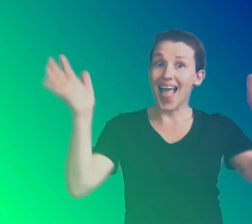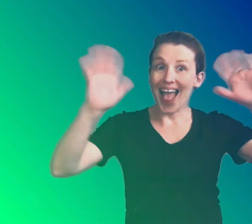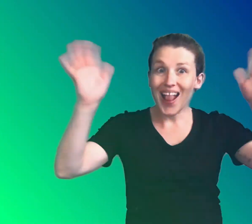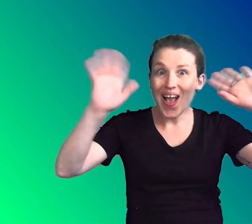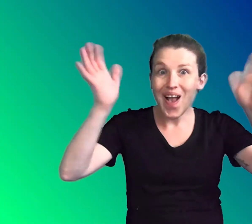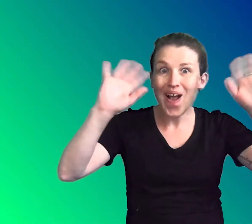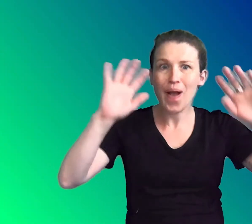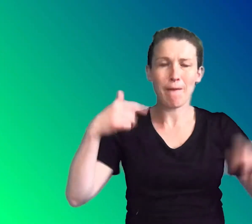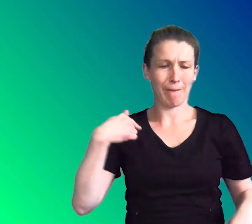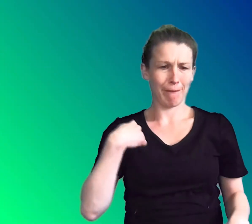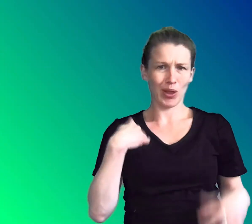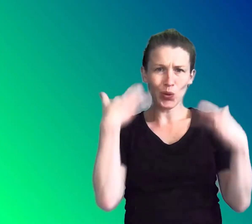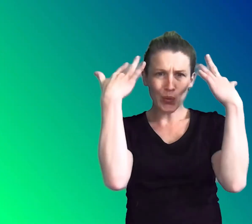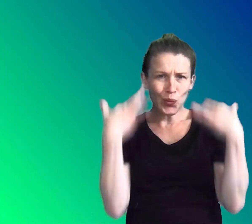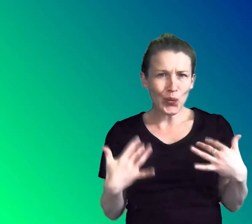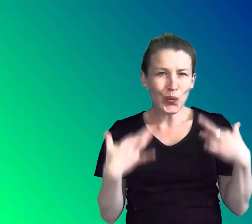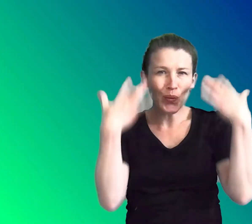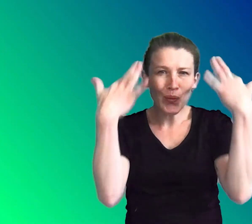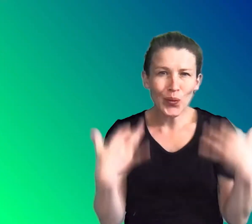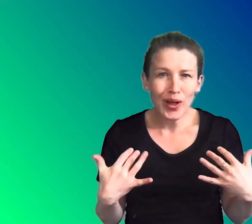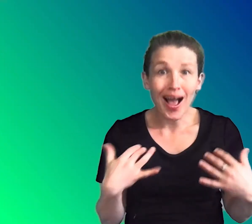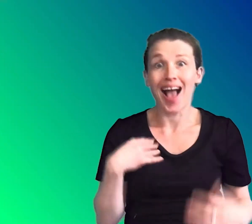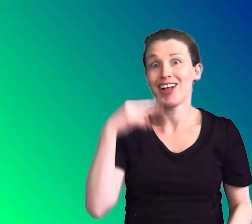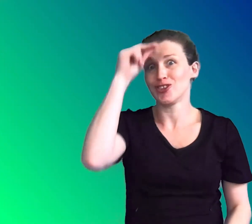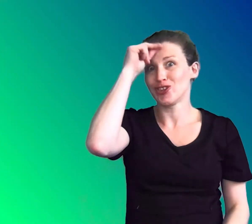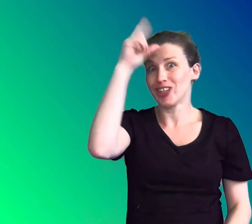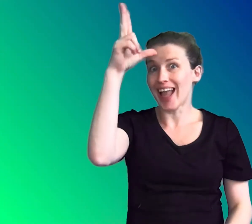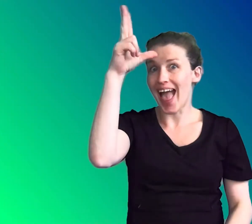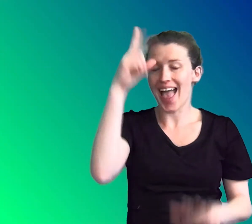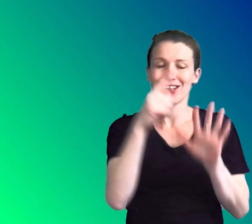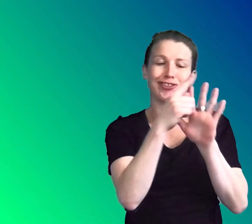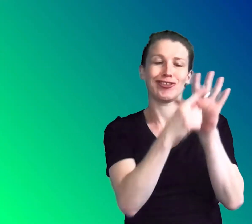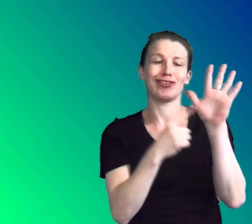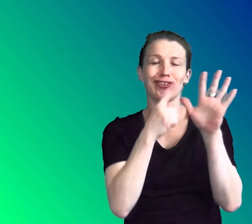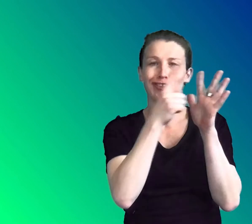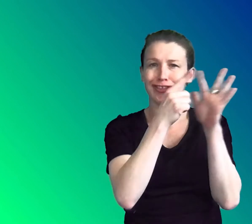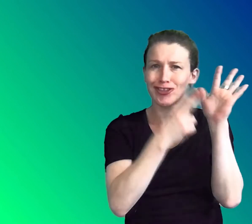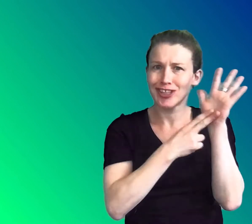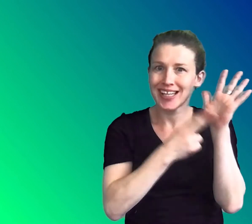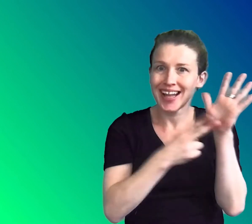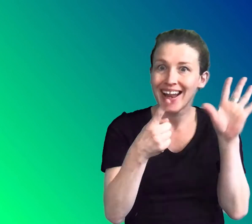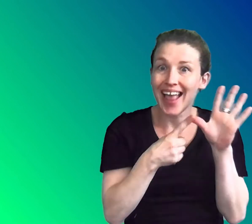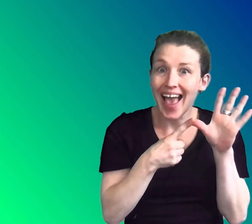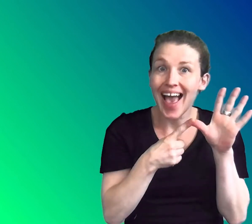Hello! My name is Jenna.